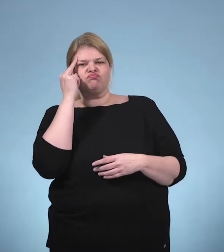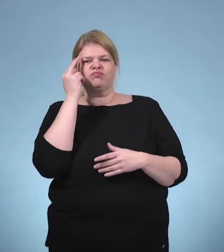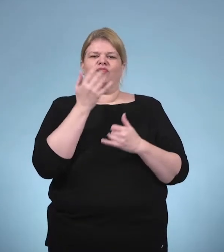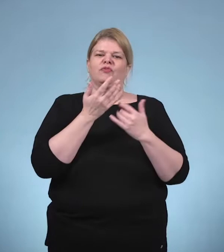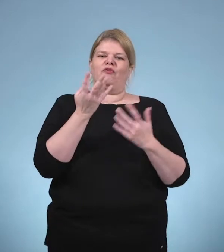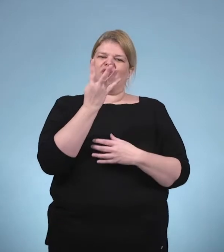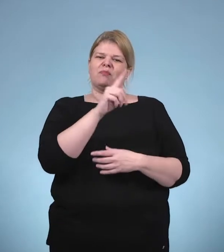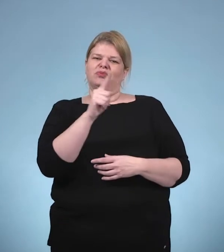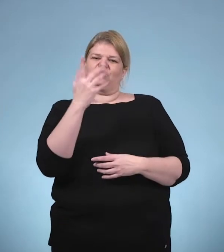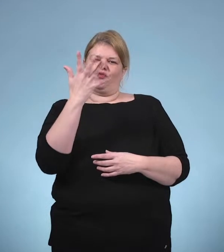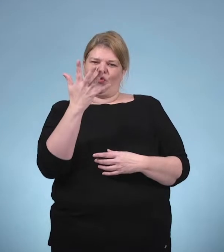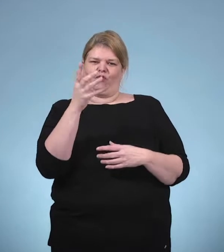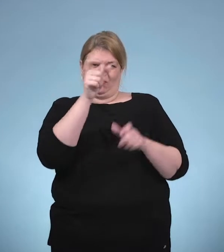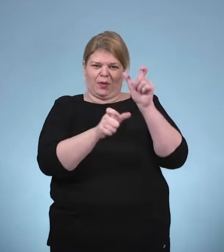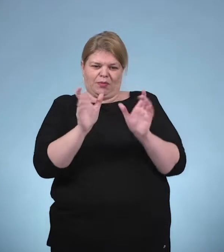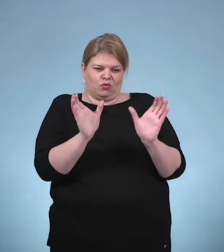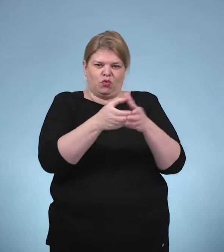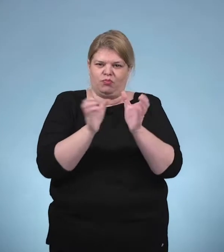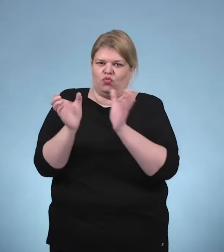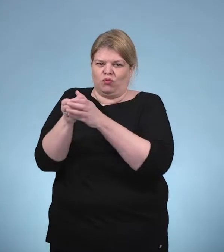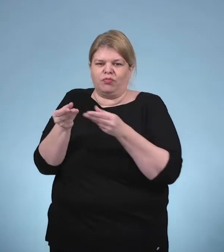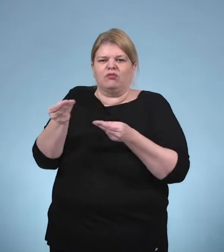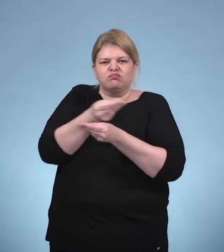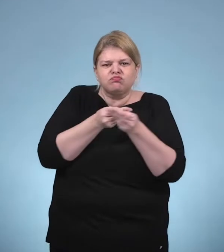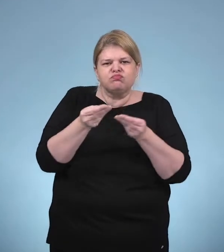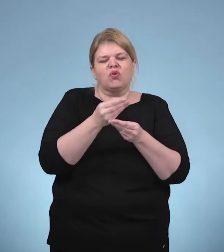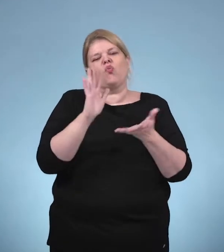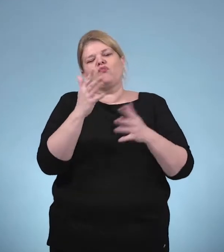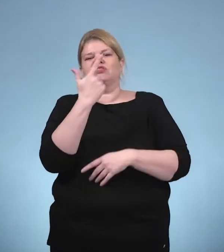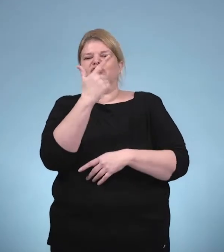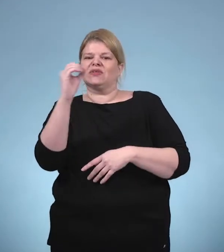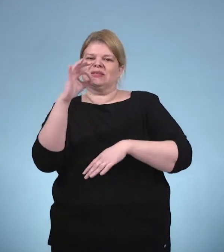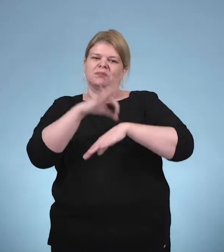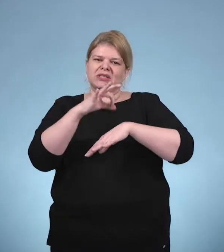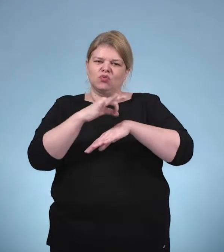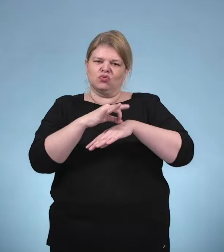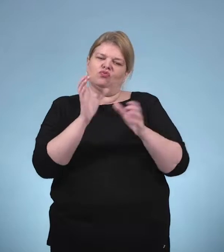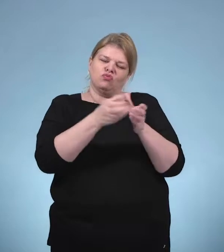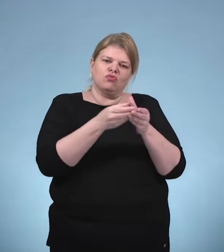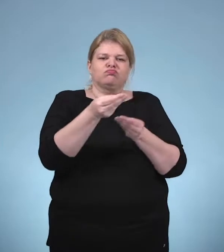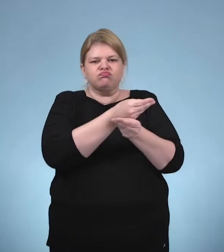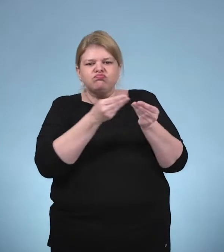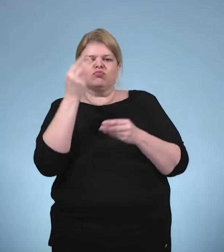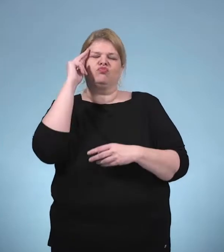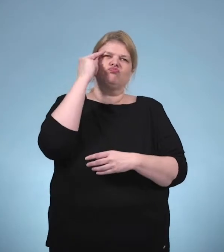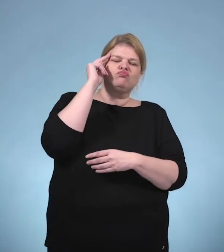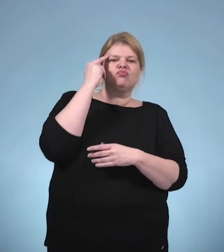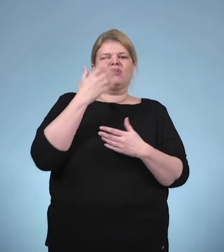short theatre scenes in groups of 4 or 5. Explain the next steps: They have 20 minutes to come up with the short scene